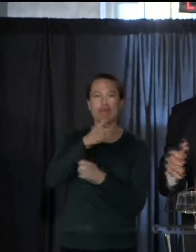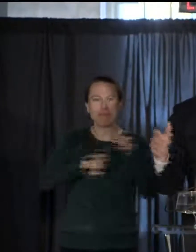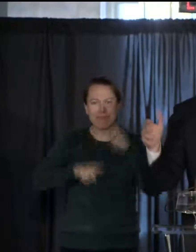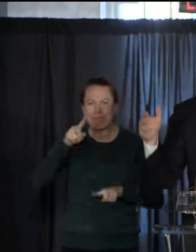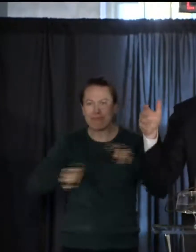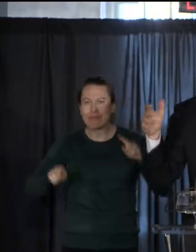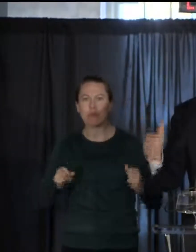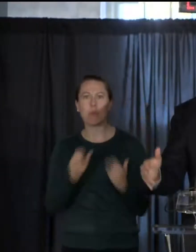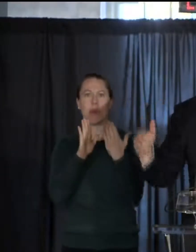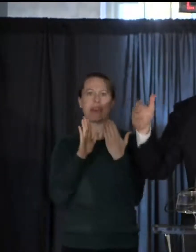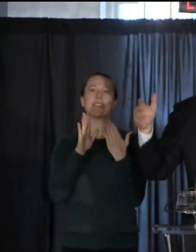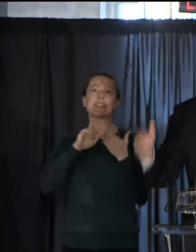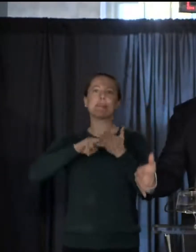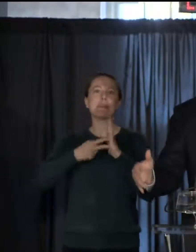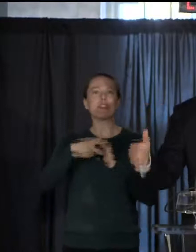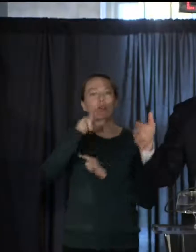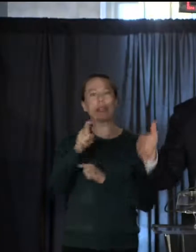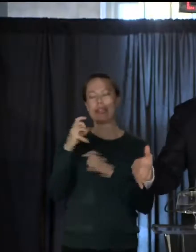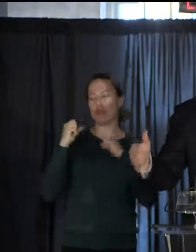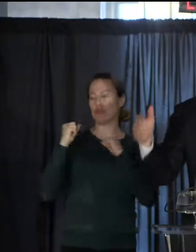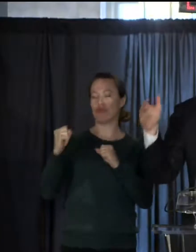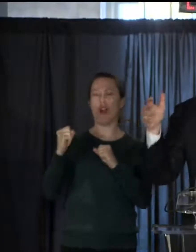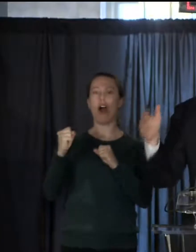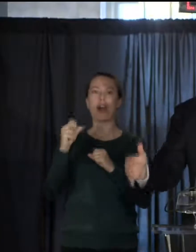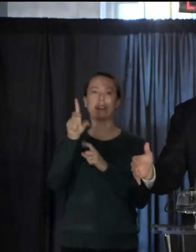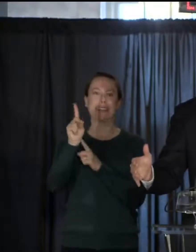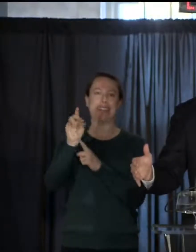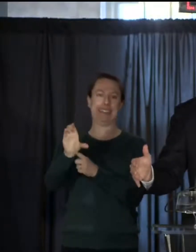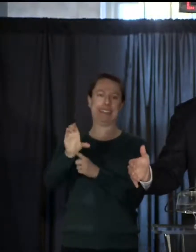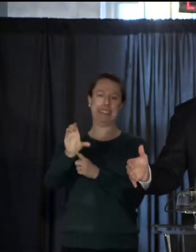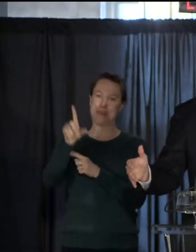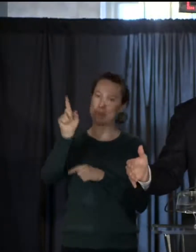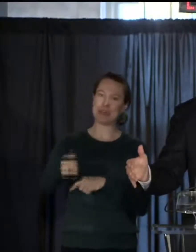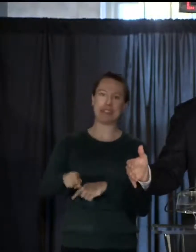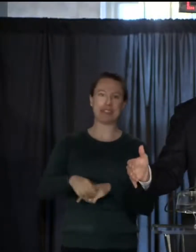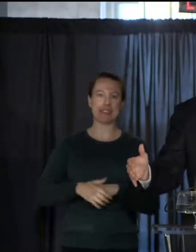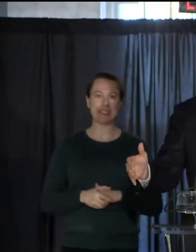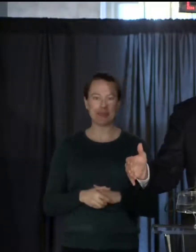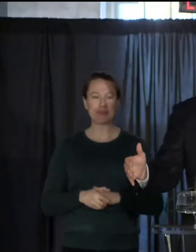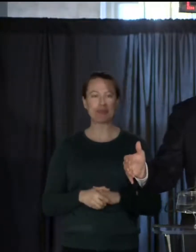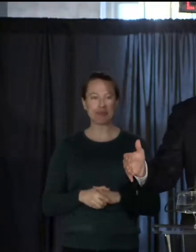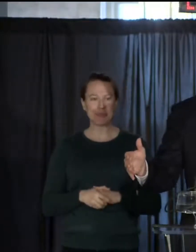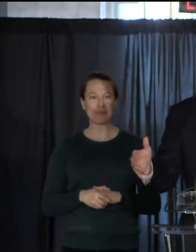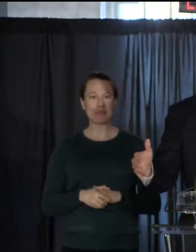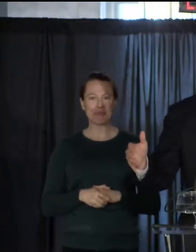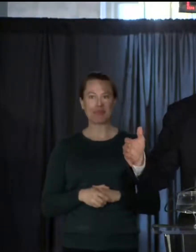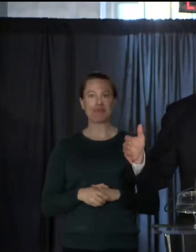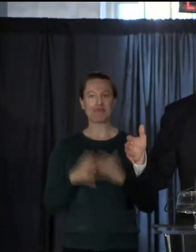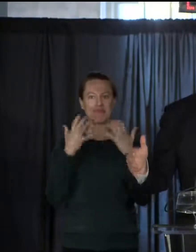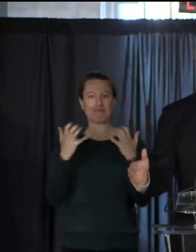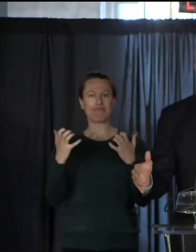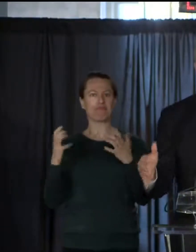NEED A VERY STRONG DISTRICT OF COLUMBIA, AND SO I LOOK FORWARD